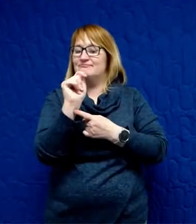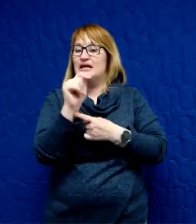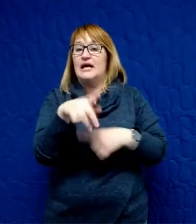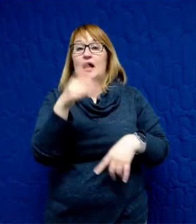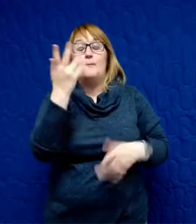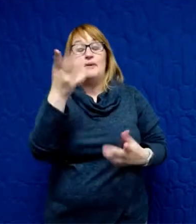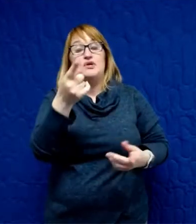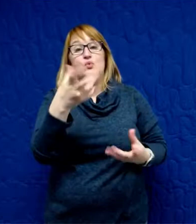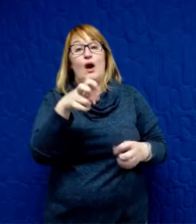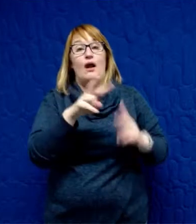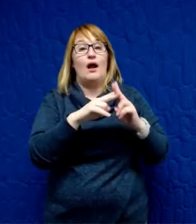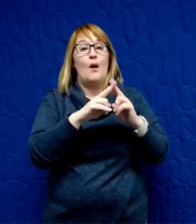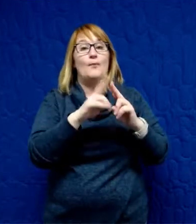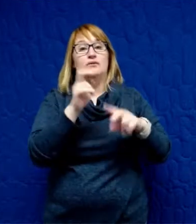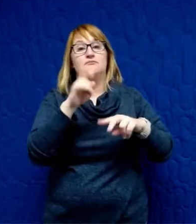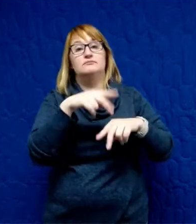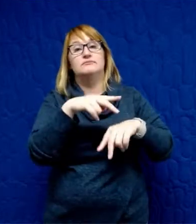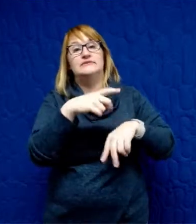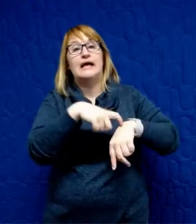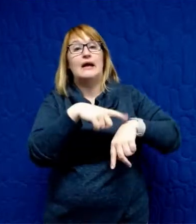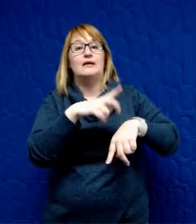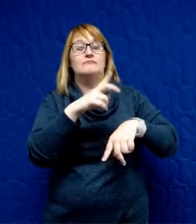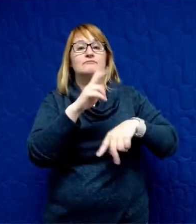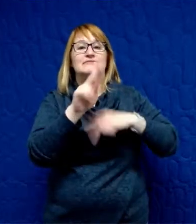really want to have a nice mix, help the attendees know that they're the ones